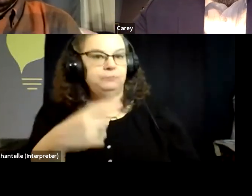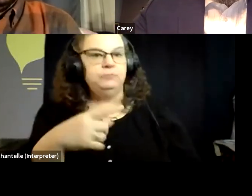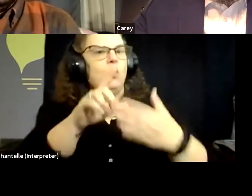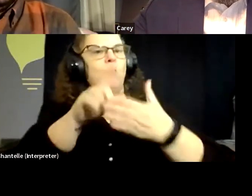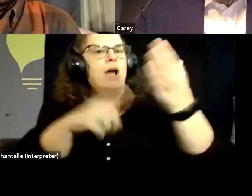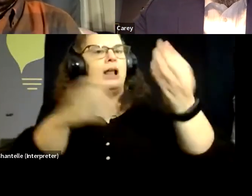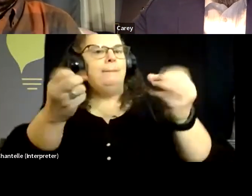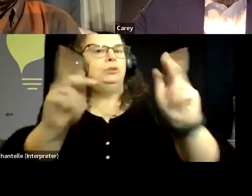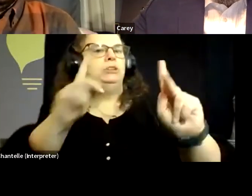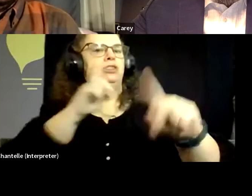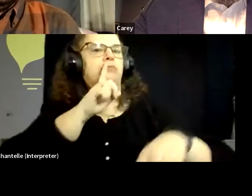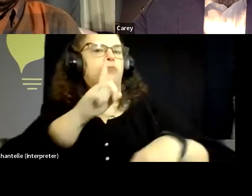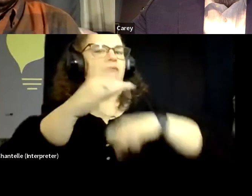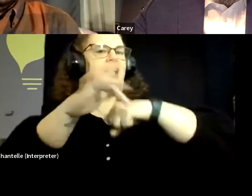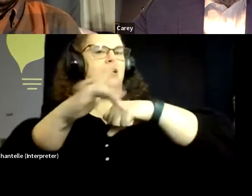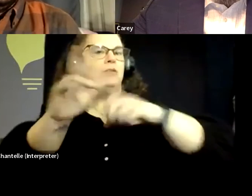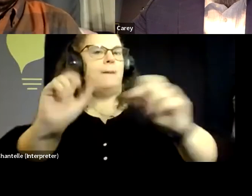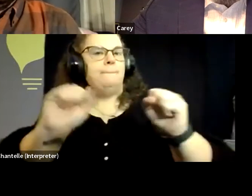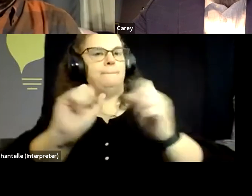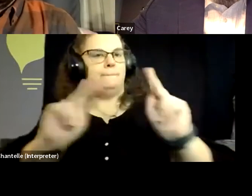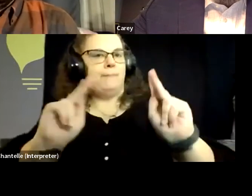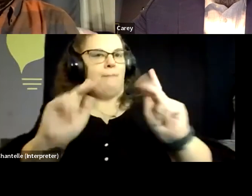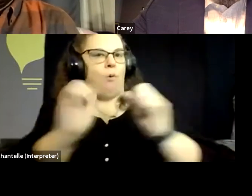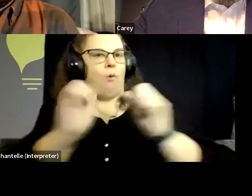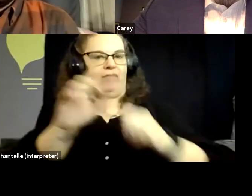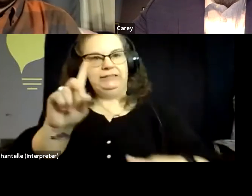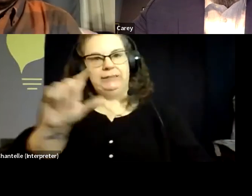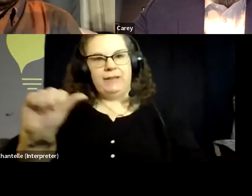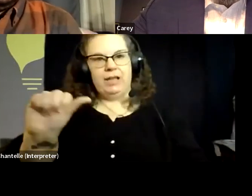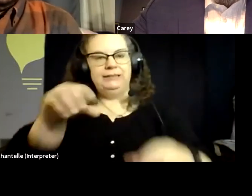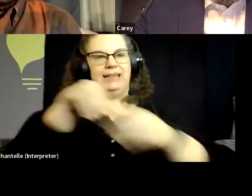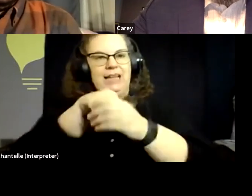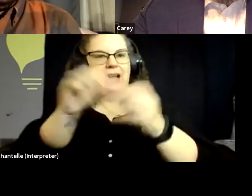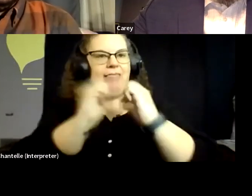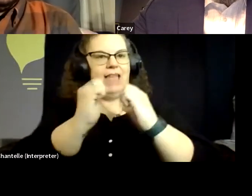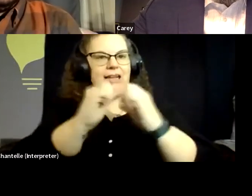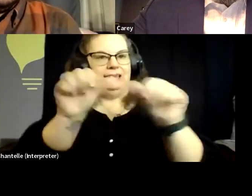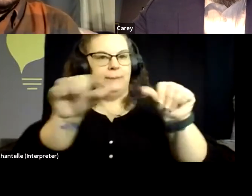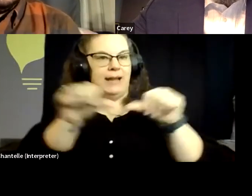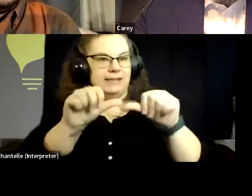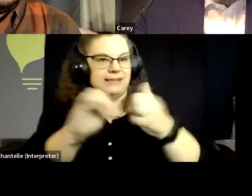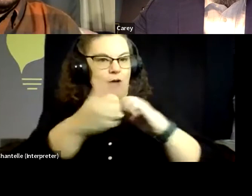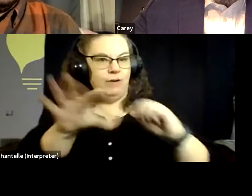are available for people with disabilities to work in athletic spaces and how do you find these? My son